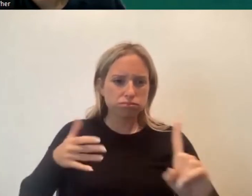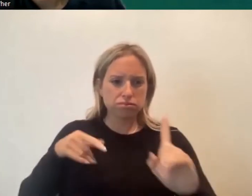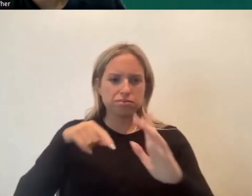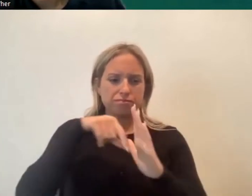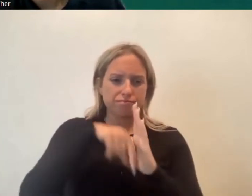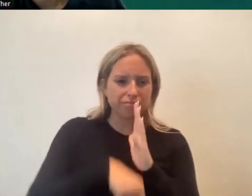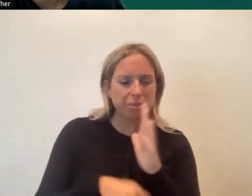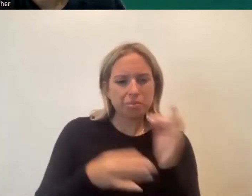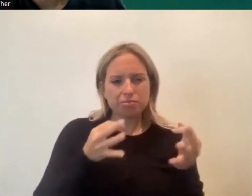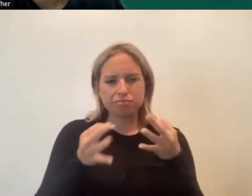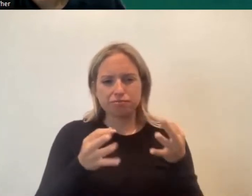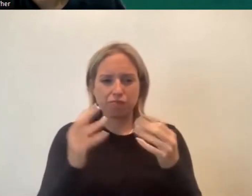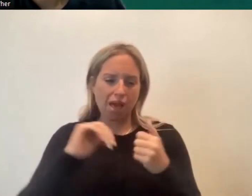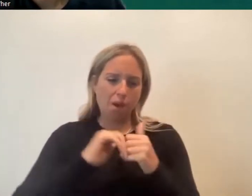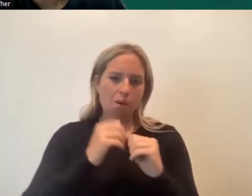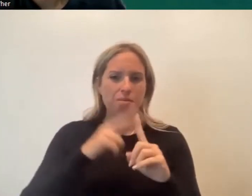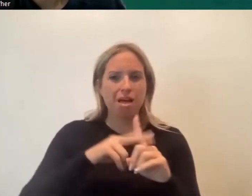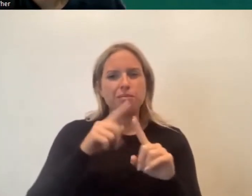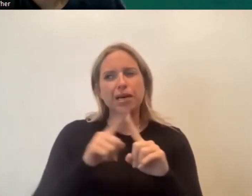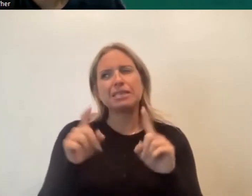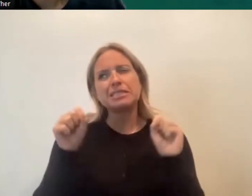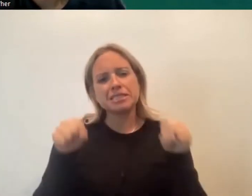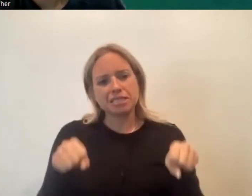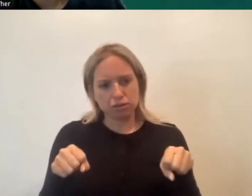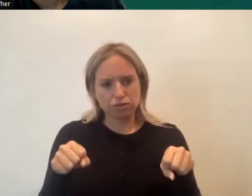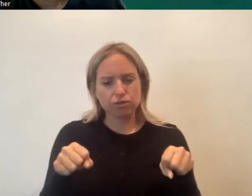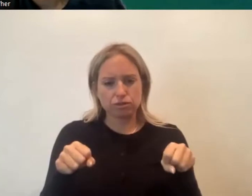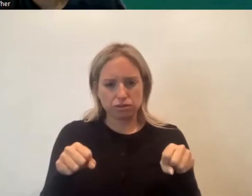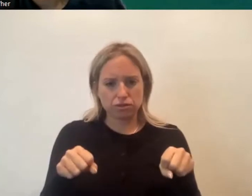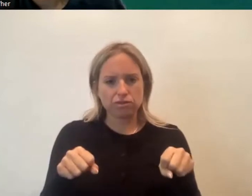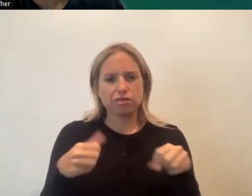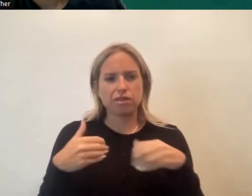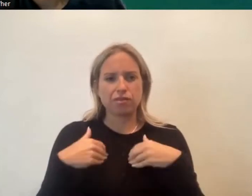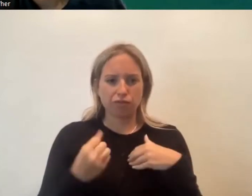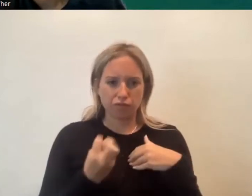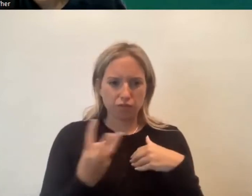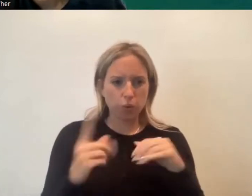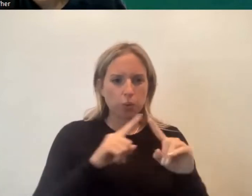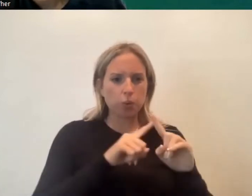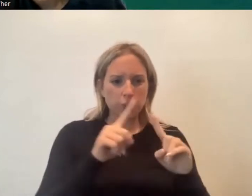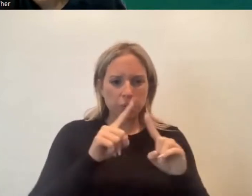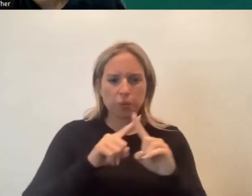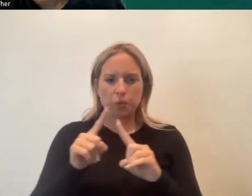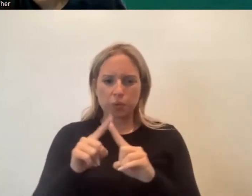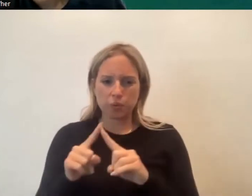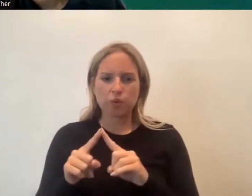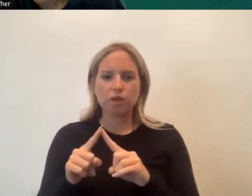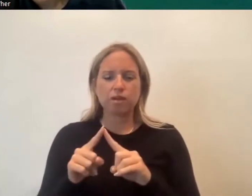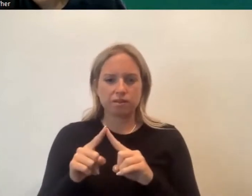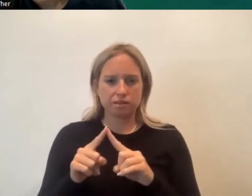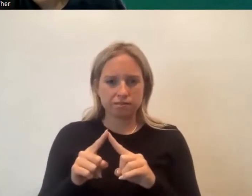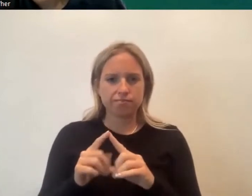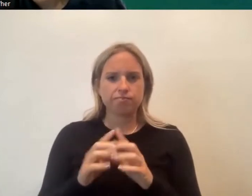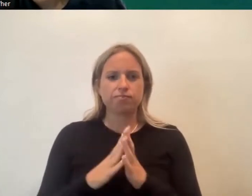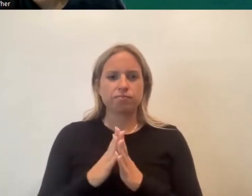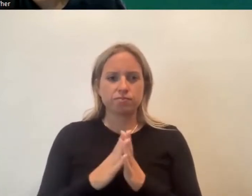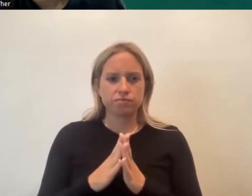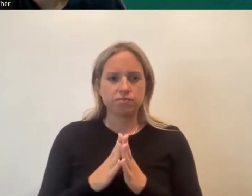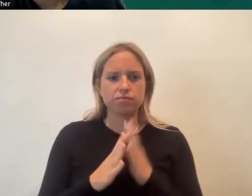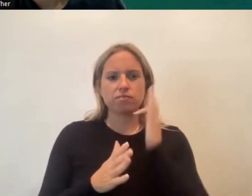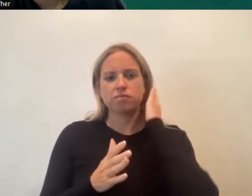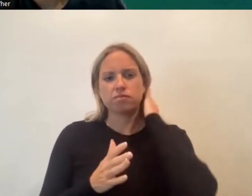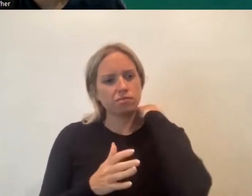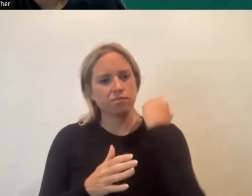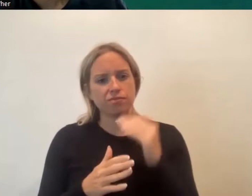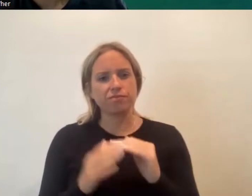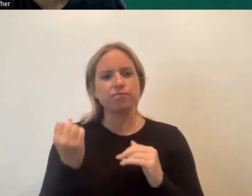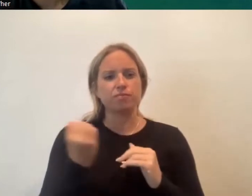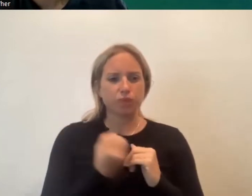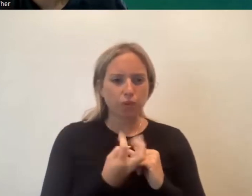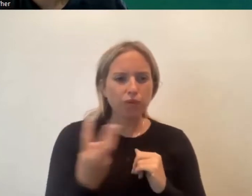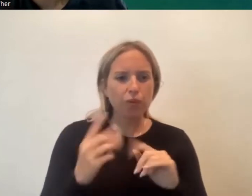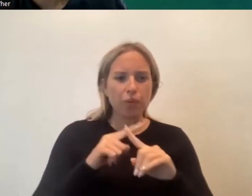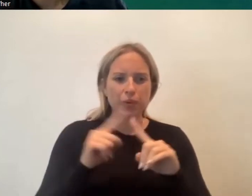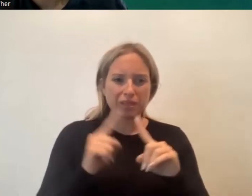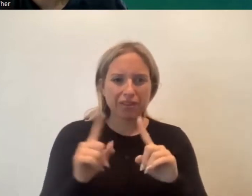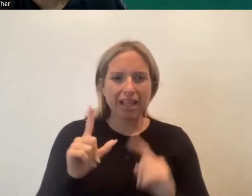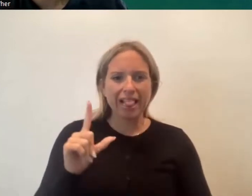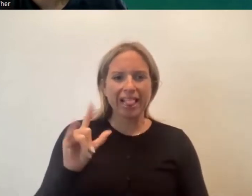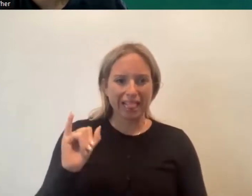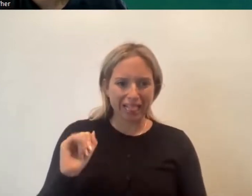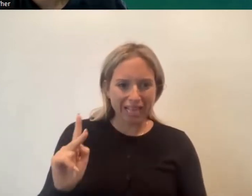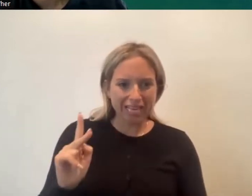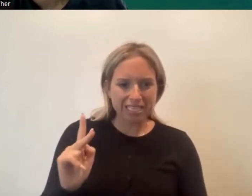But yeah, technically there are a couple different links that we're going to put onto this website